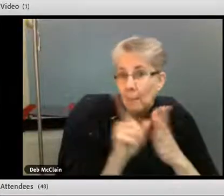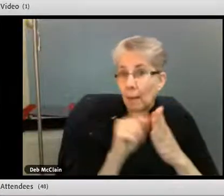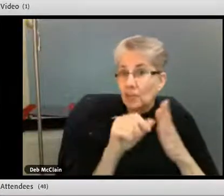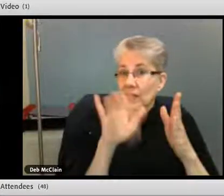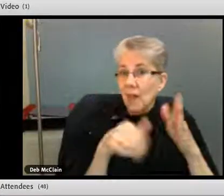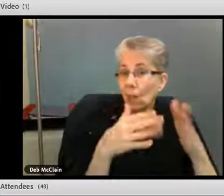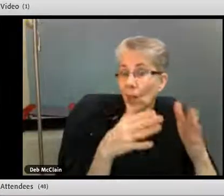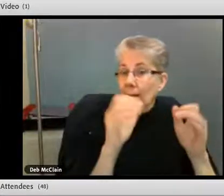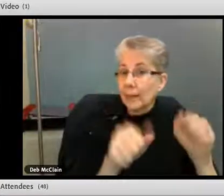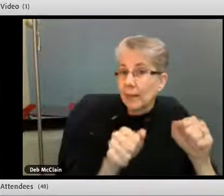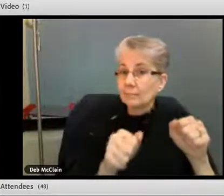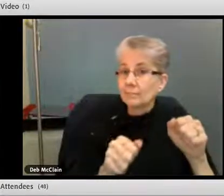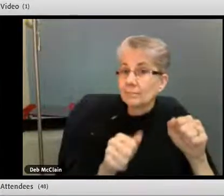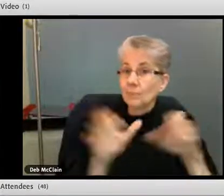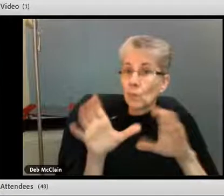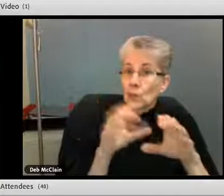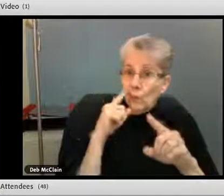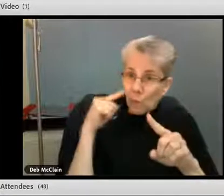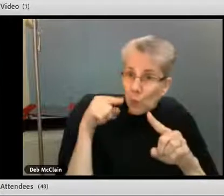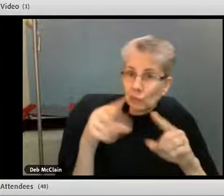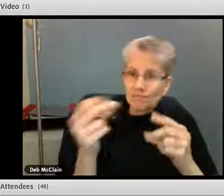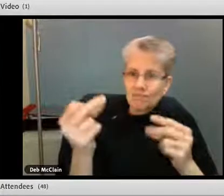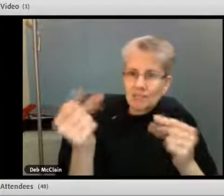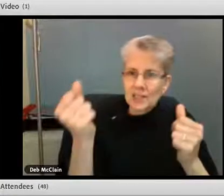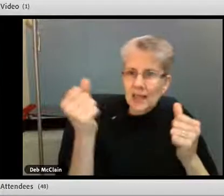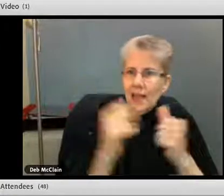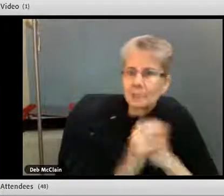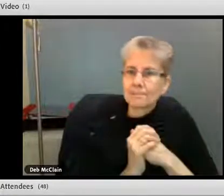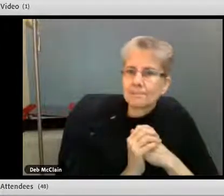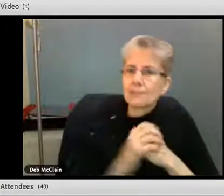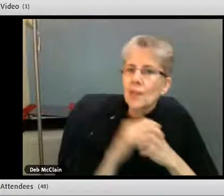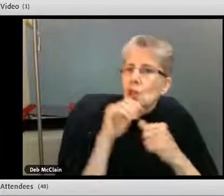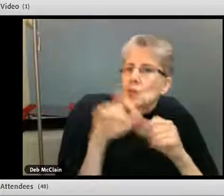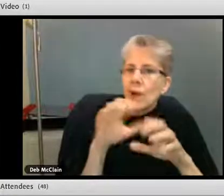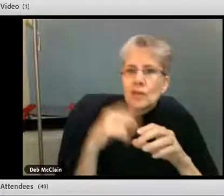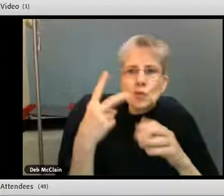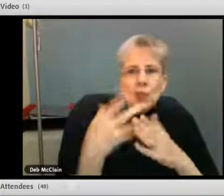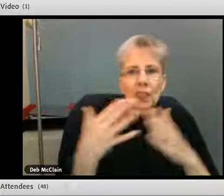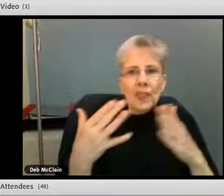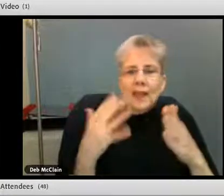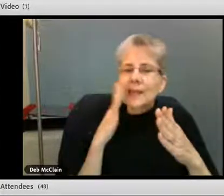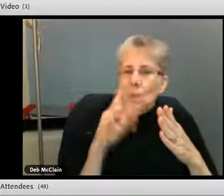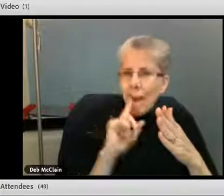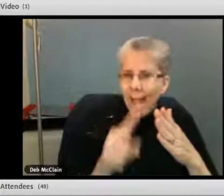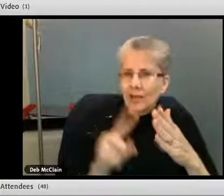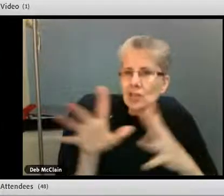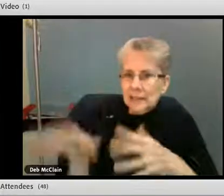Just like that. You don't have to do two things. It will actually take it and create your video post from your blog.